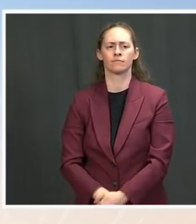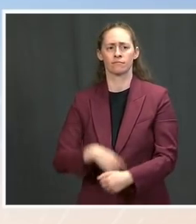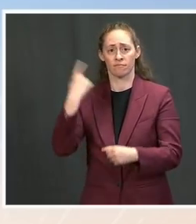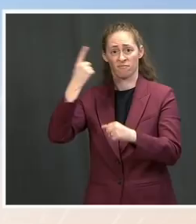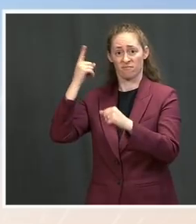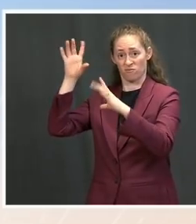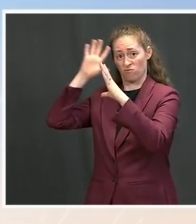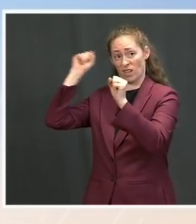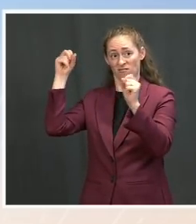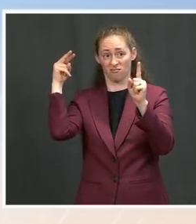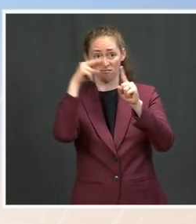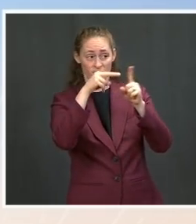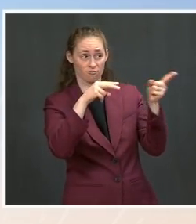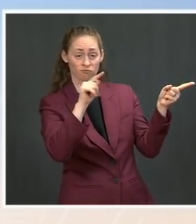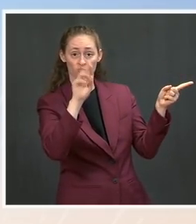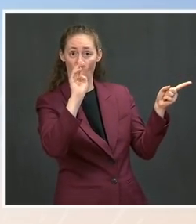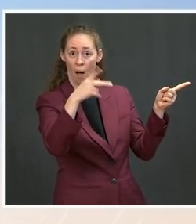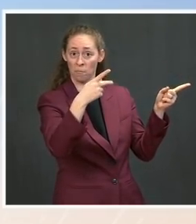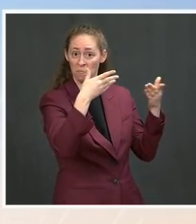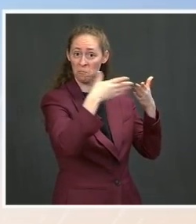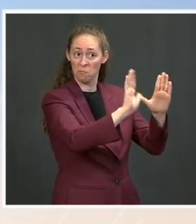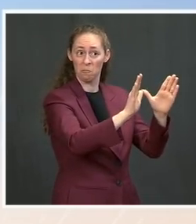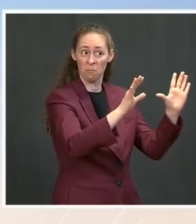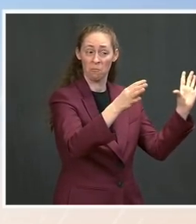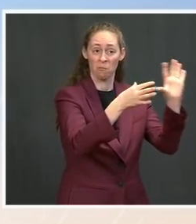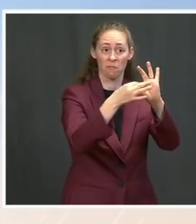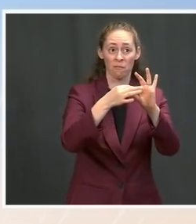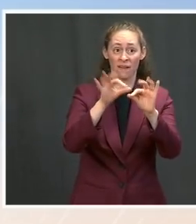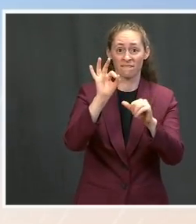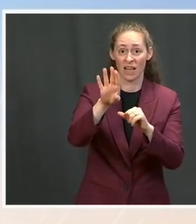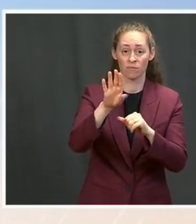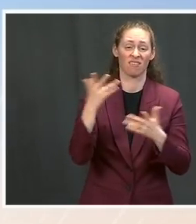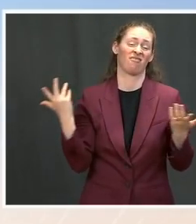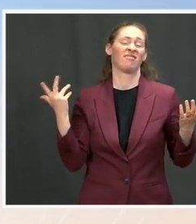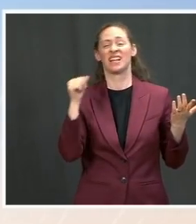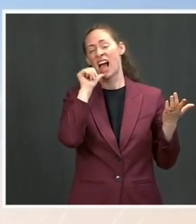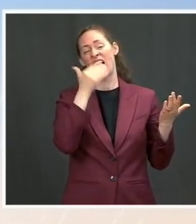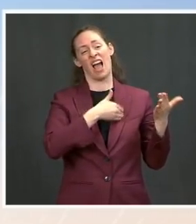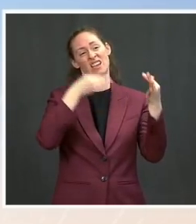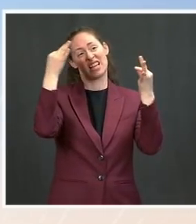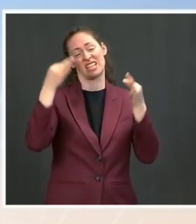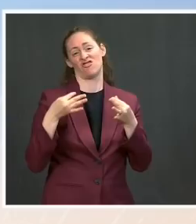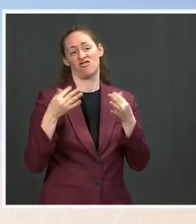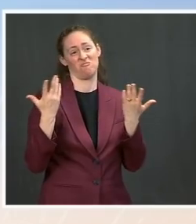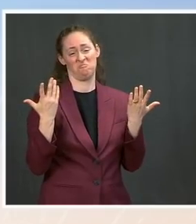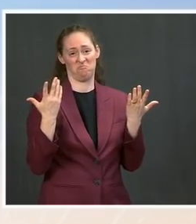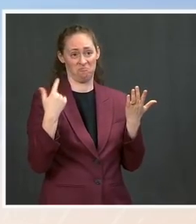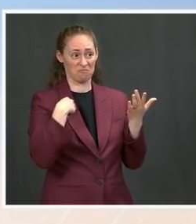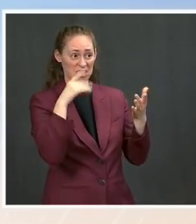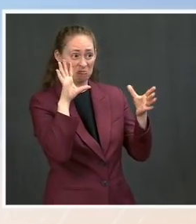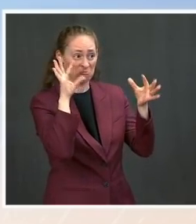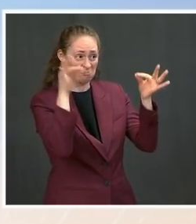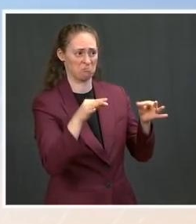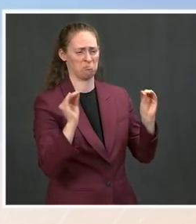being made by an independent oversight board. Beyond that, we don't have any further comment. Go ahead. >> The Press: Thanks, Jen. I want to ask you a few about taxes, real quick.